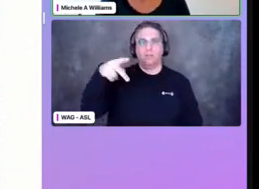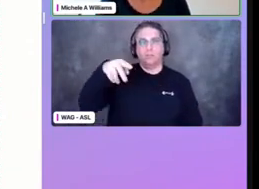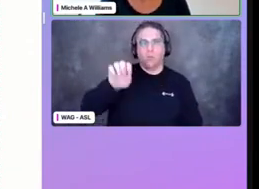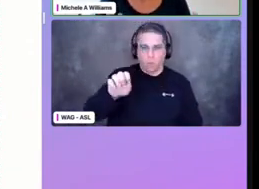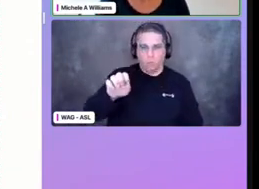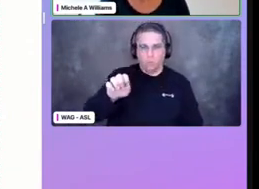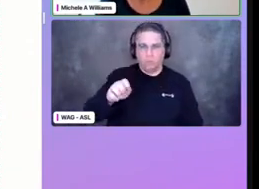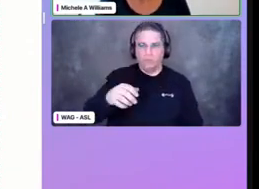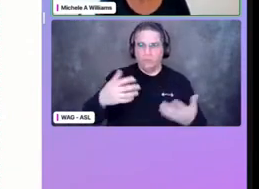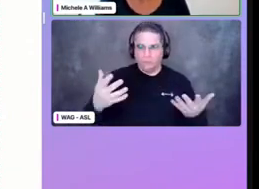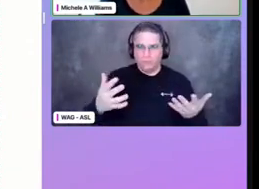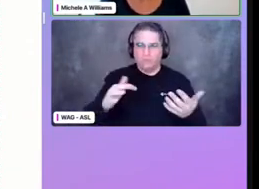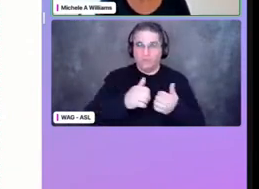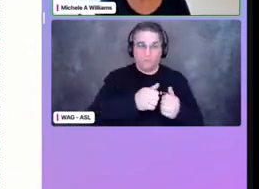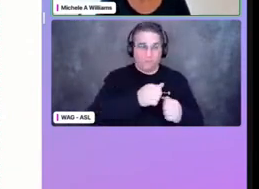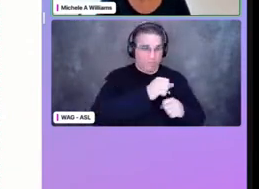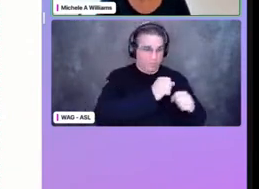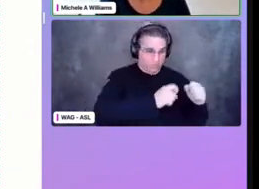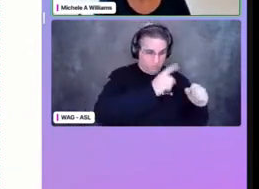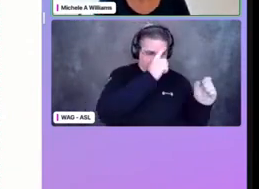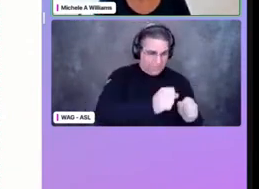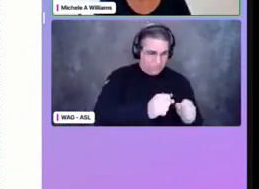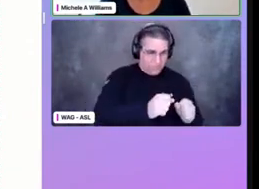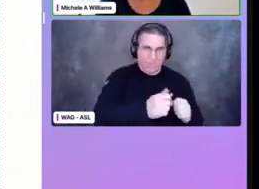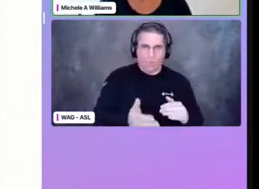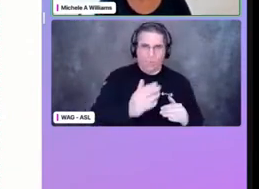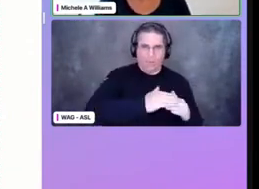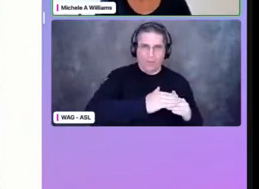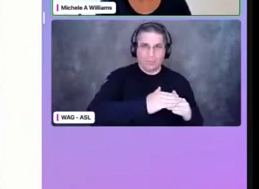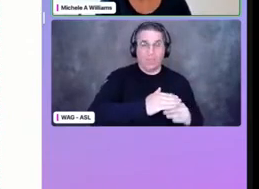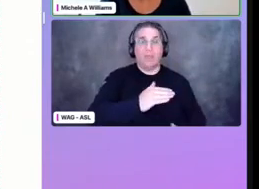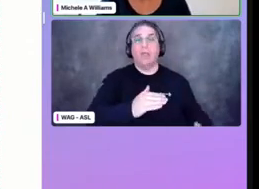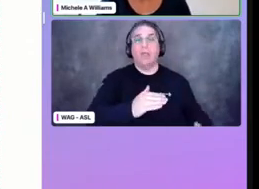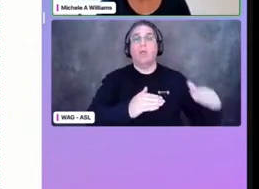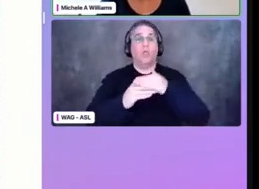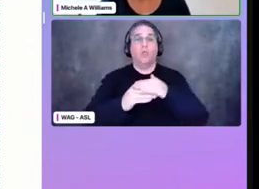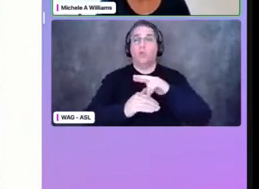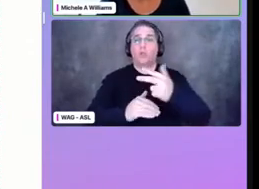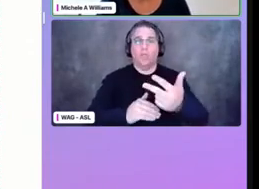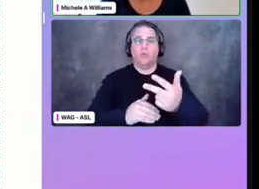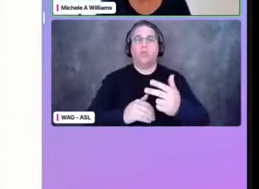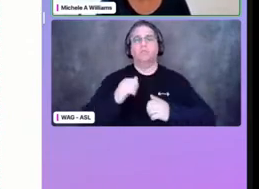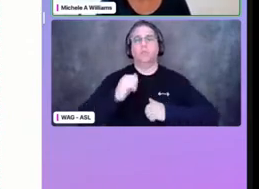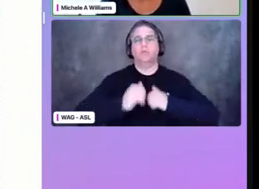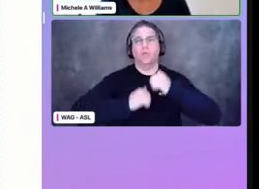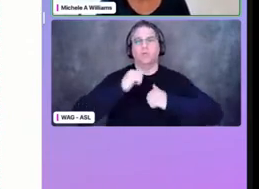move to the scope. What are their requirements the based on strategy that you created. Then you move to the